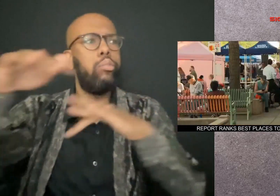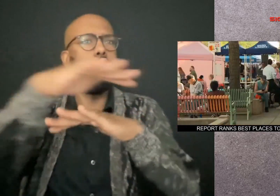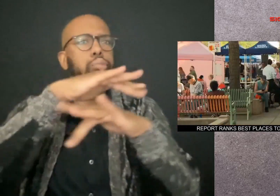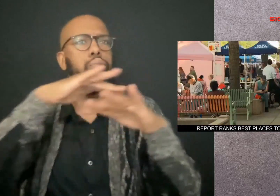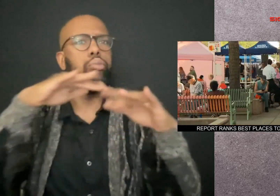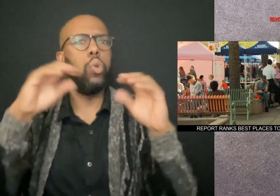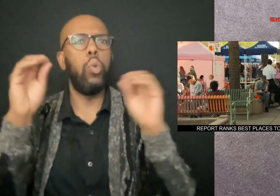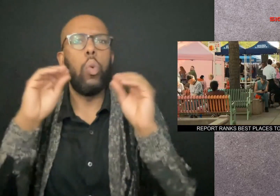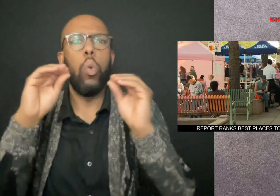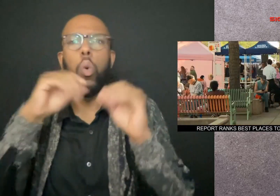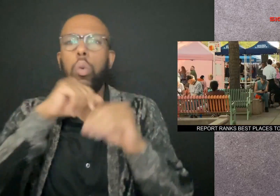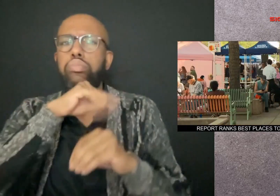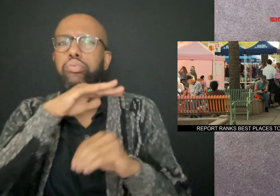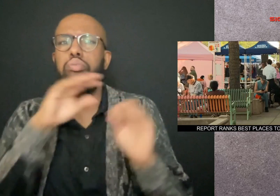Like gas prices and whatnot.